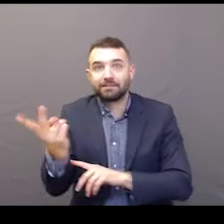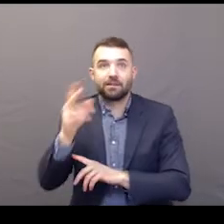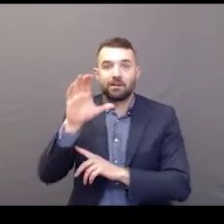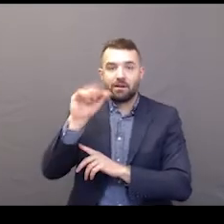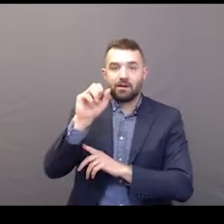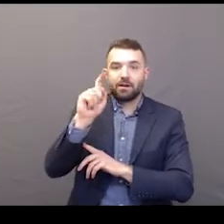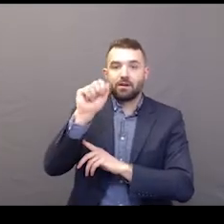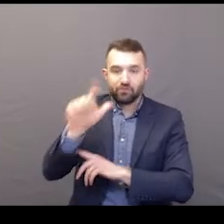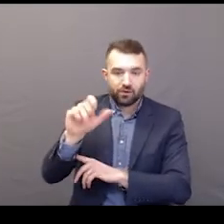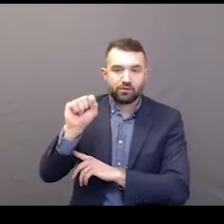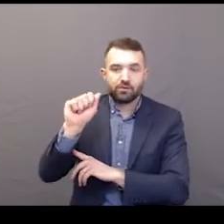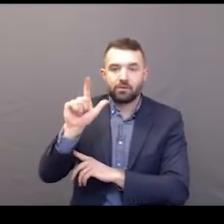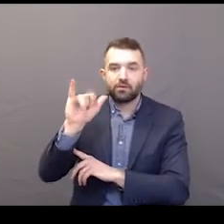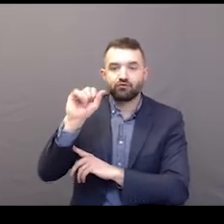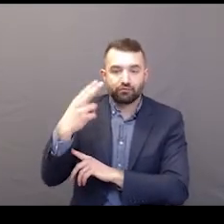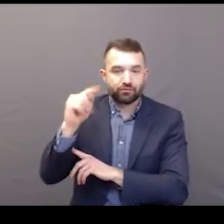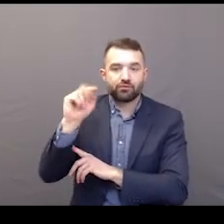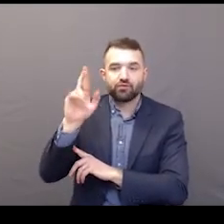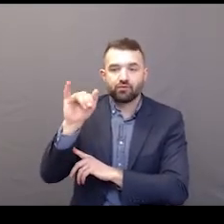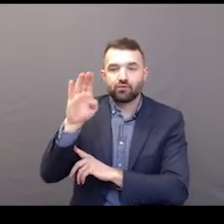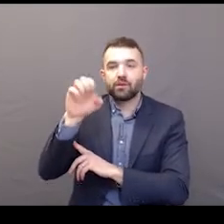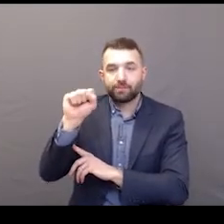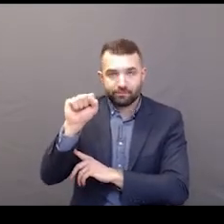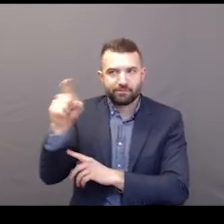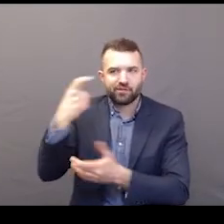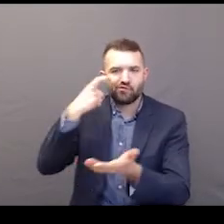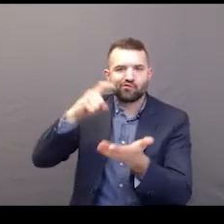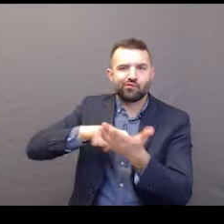We recognize all of the Tribes that have been here since time immemorial.